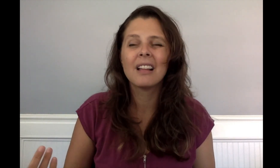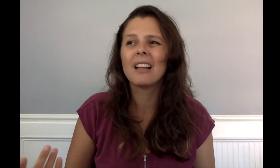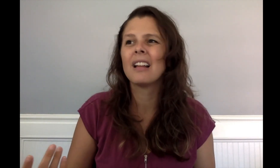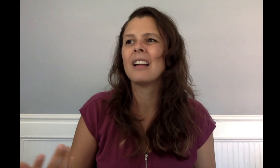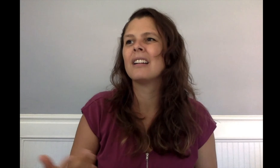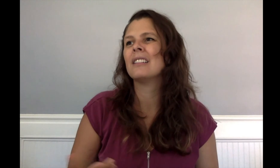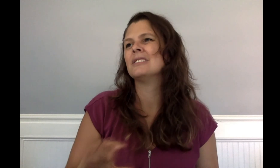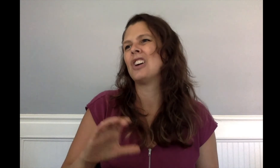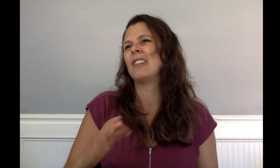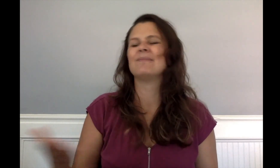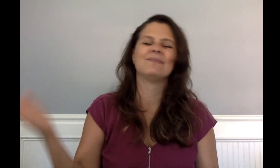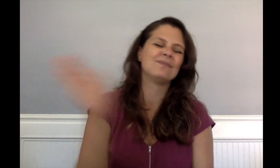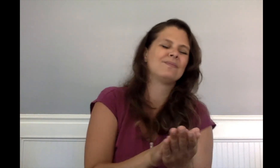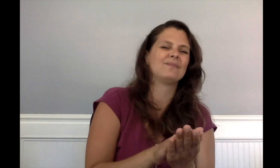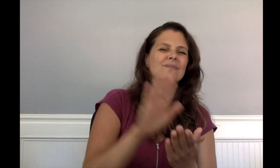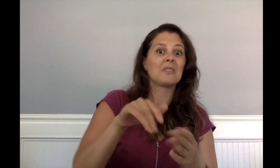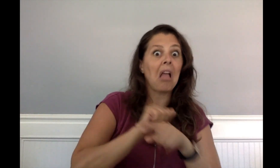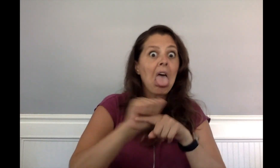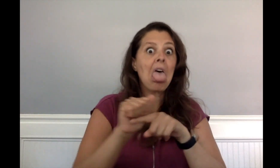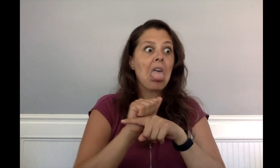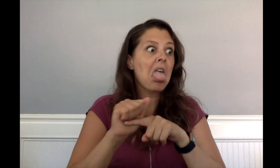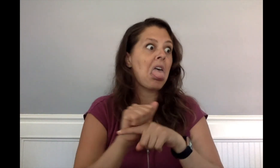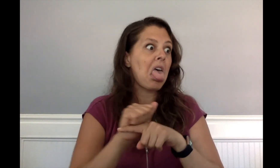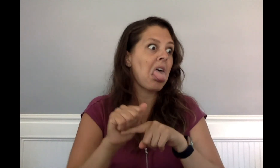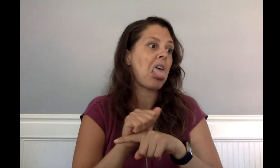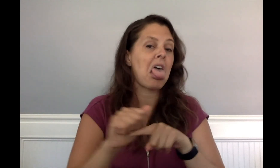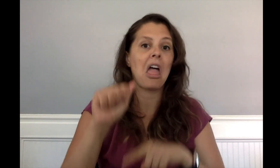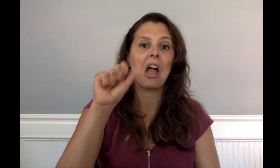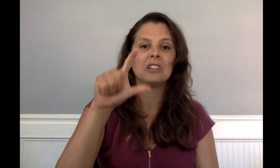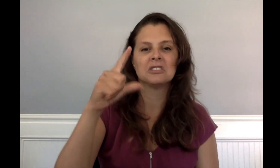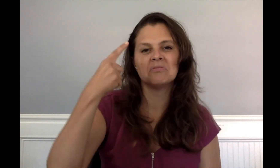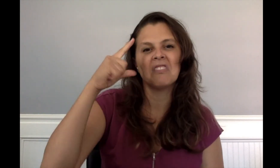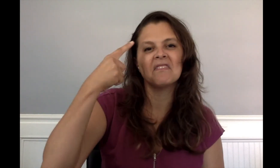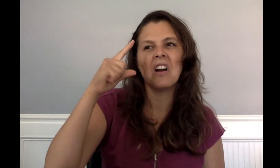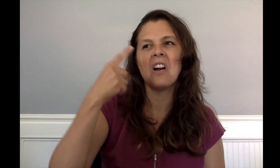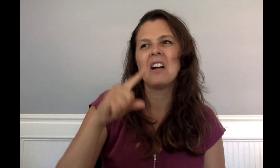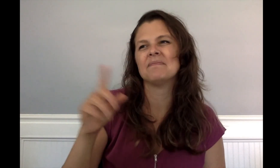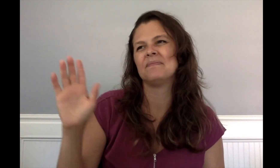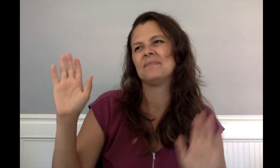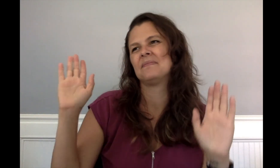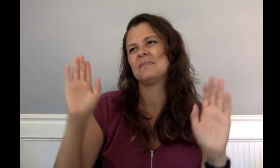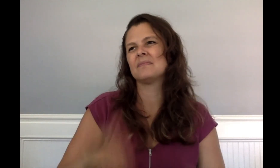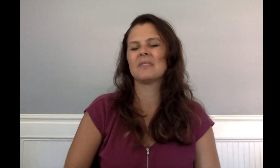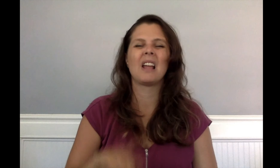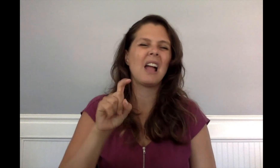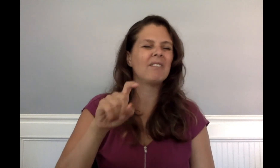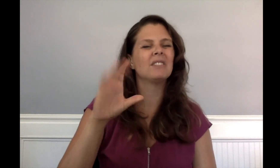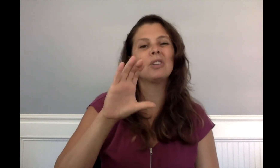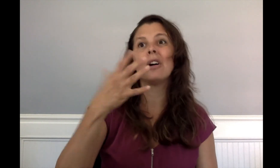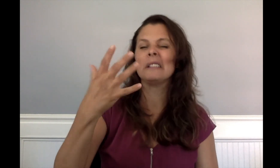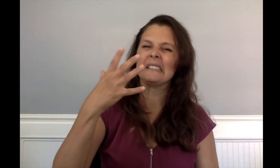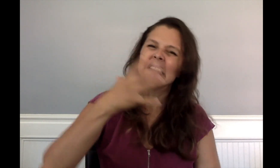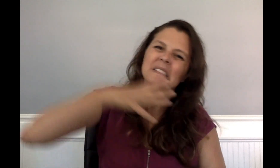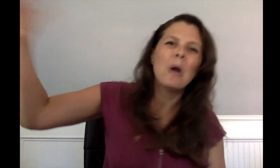ASL anymore. He slammed the book shut.